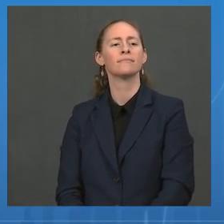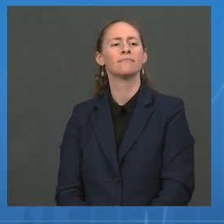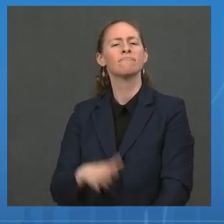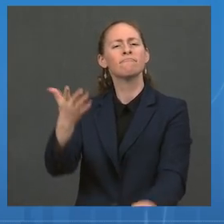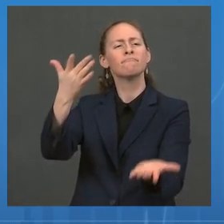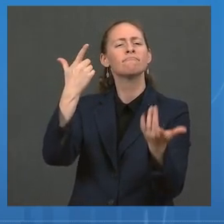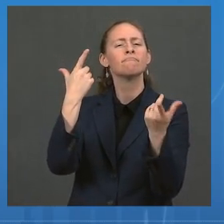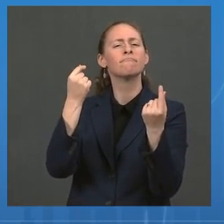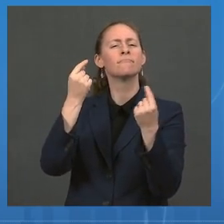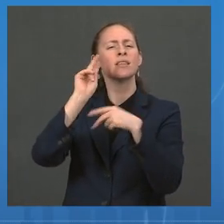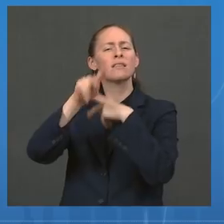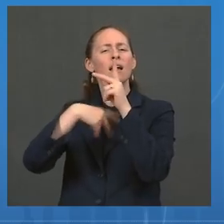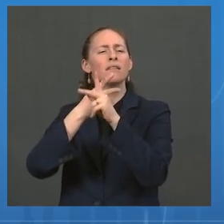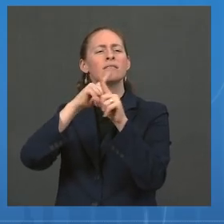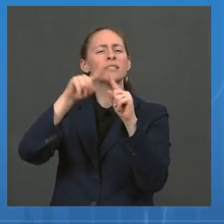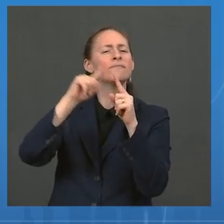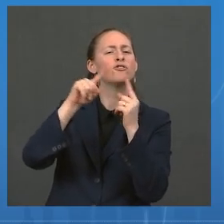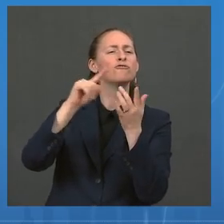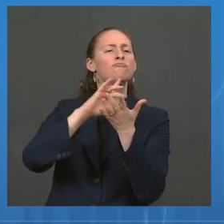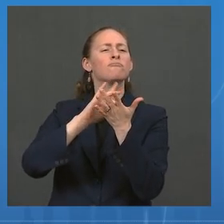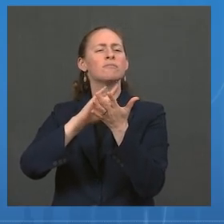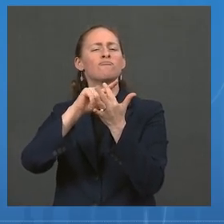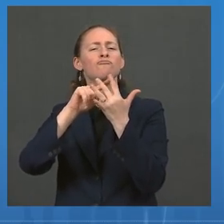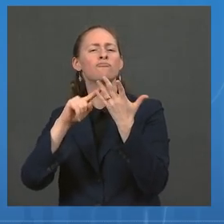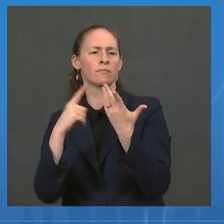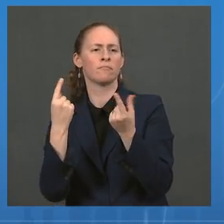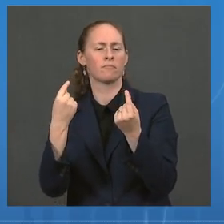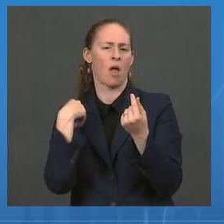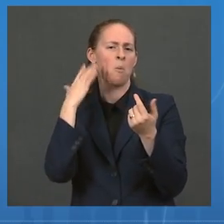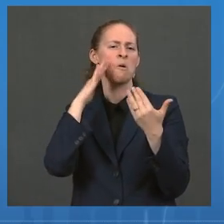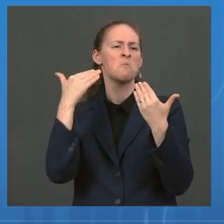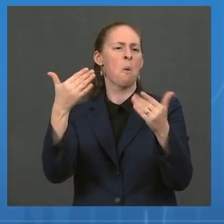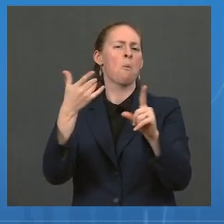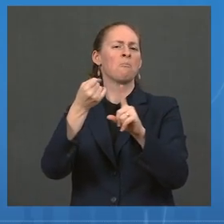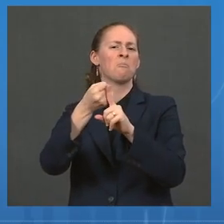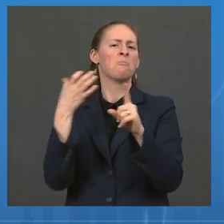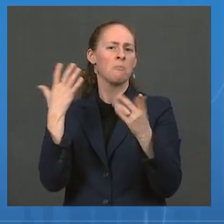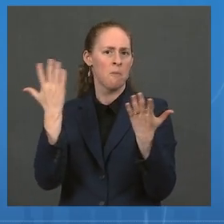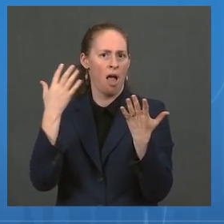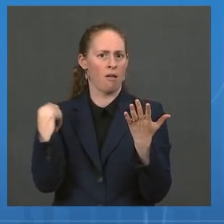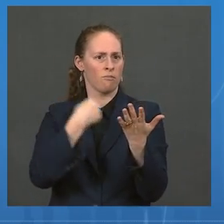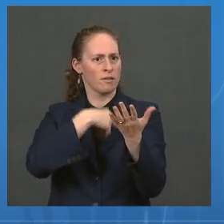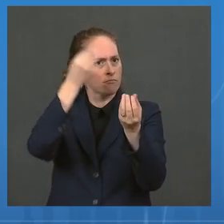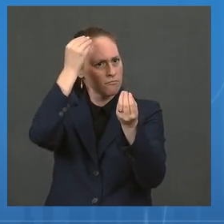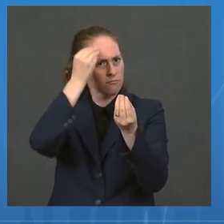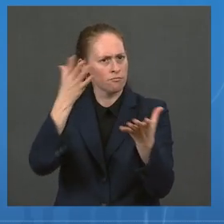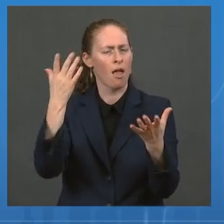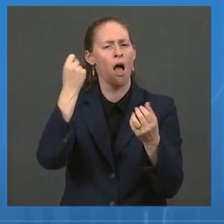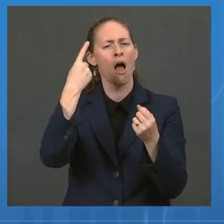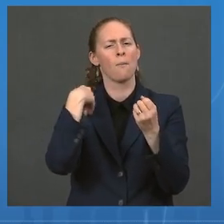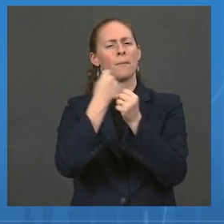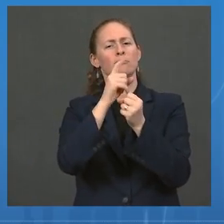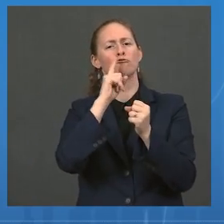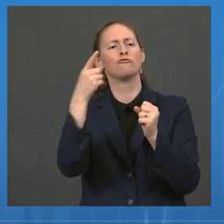So, I'm going to talk about a particular recent announcement, but I want to put it into perspective of what the broad program is